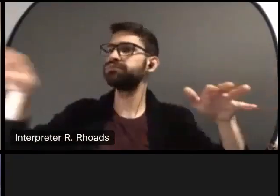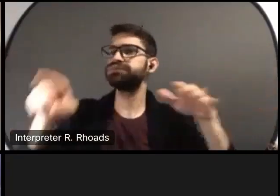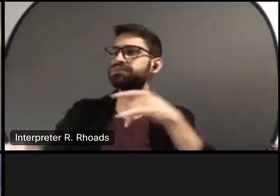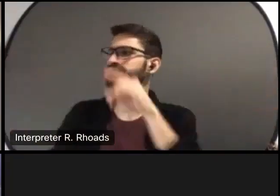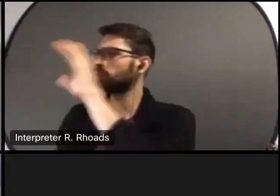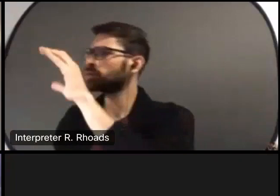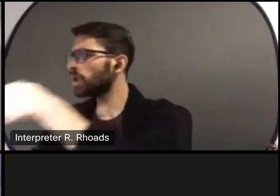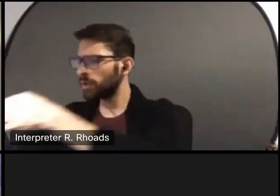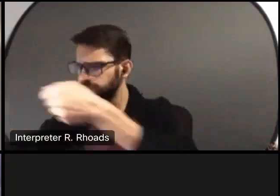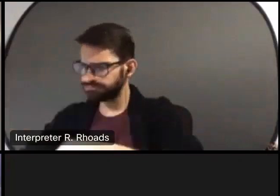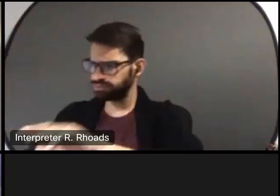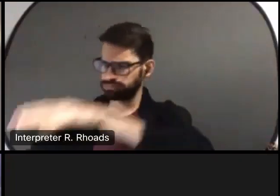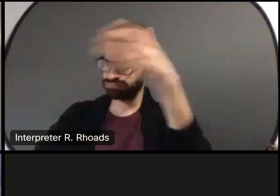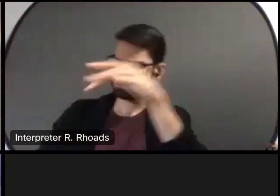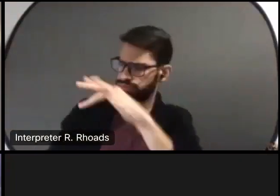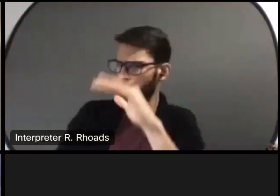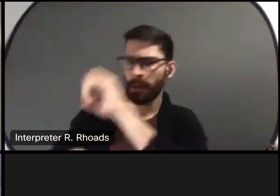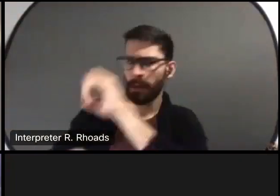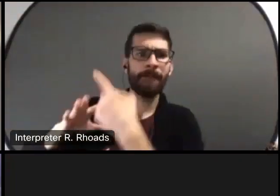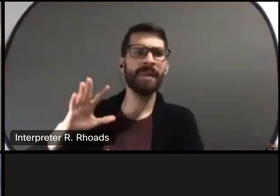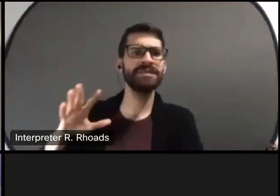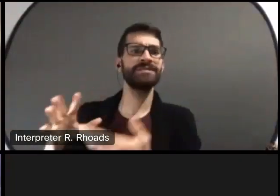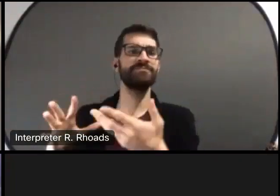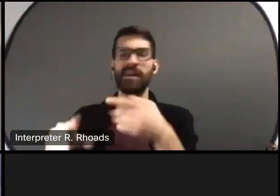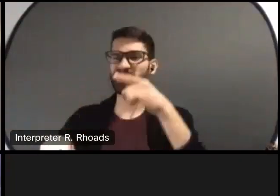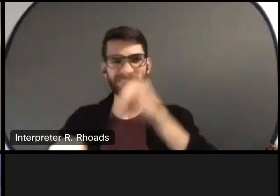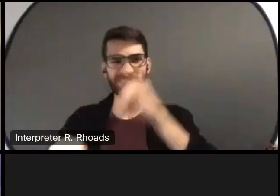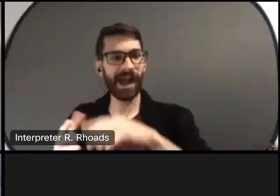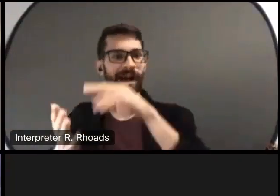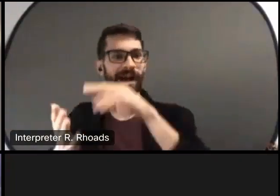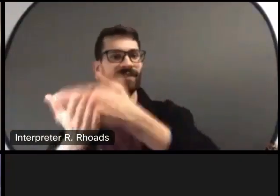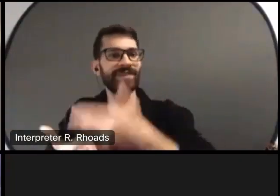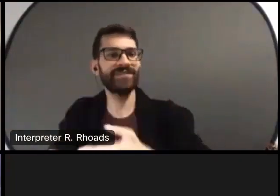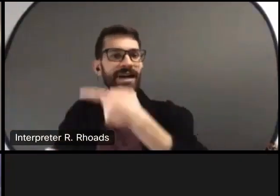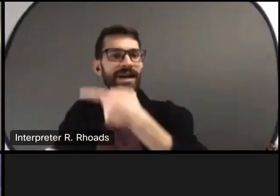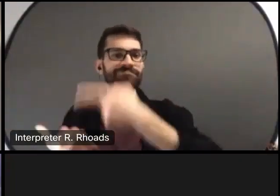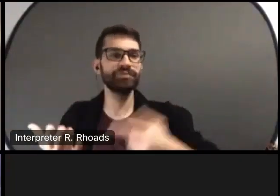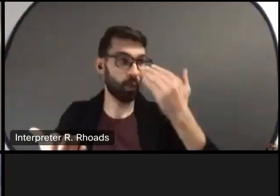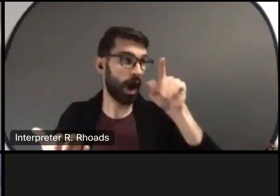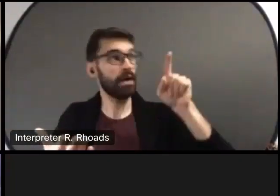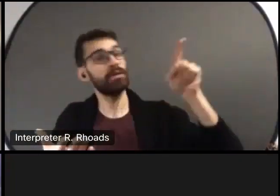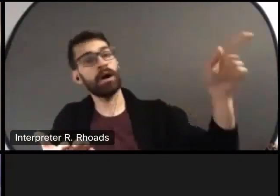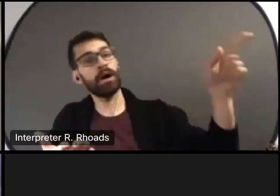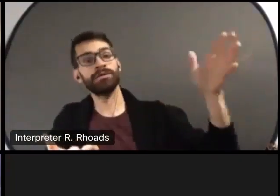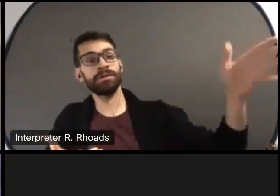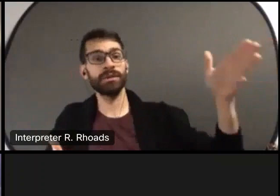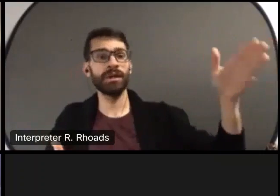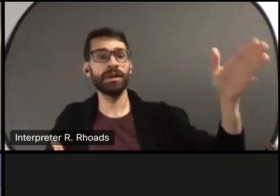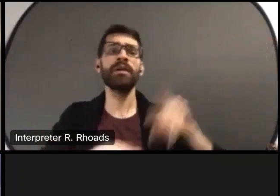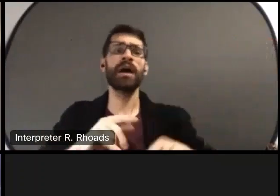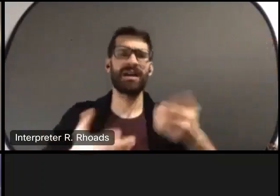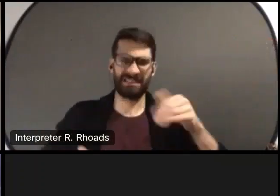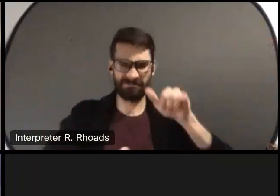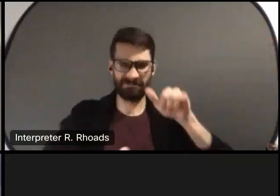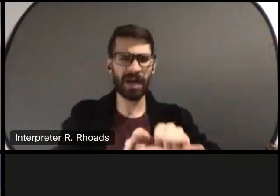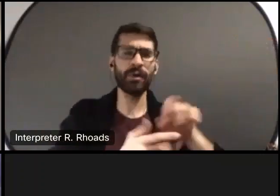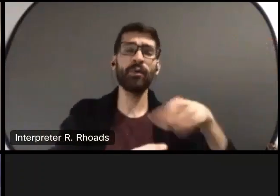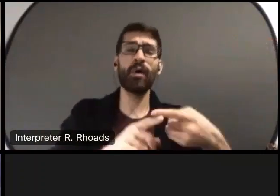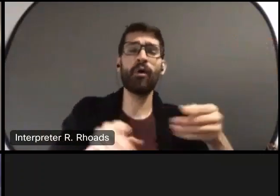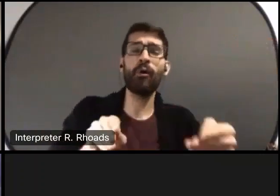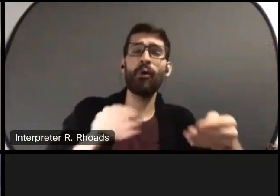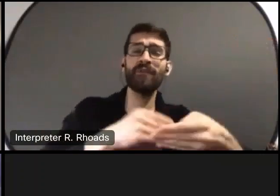key, and I'm of the feeling that when possible, to get an office. You have money in your budget for